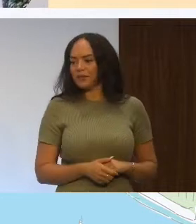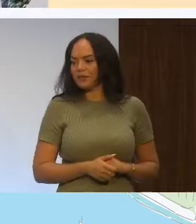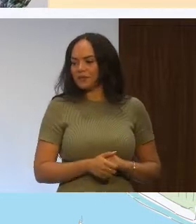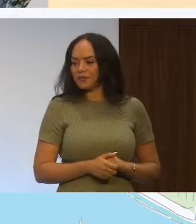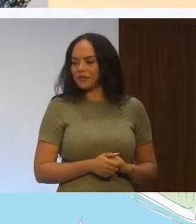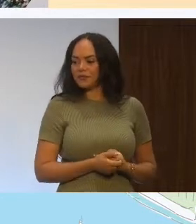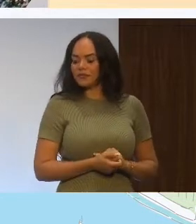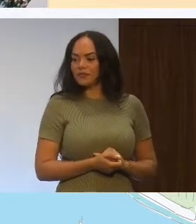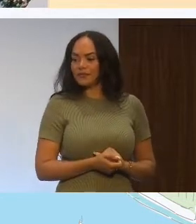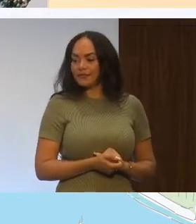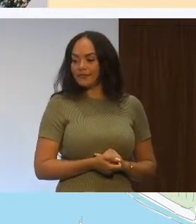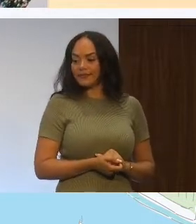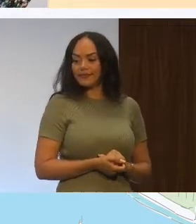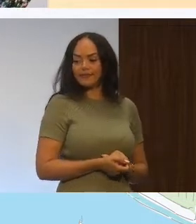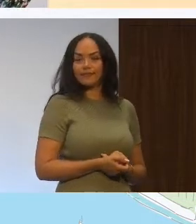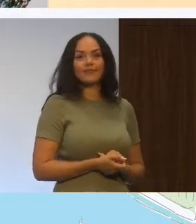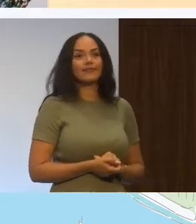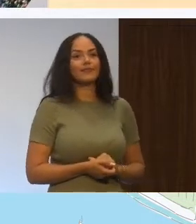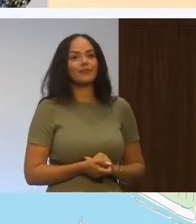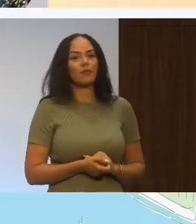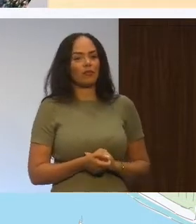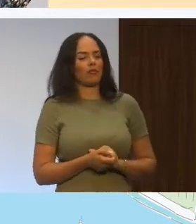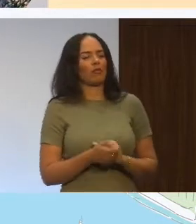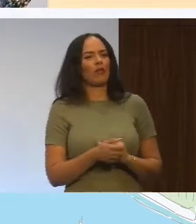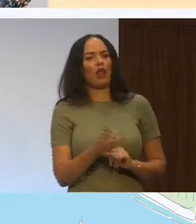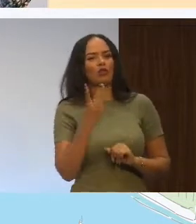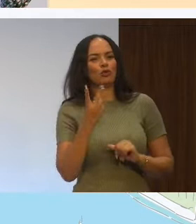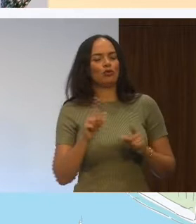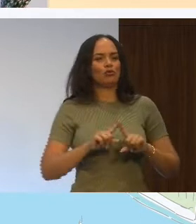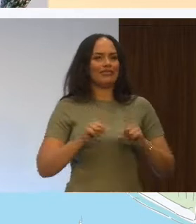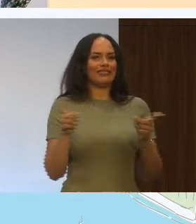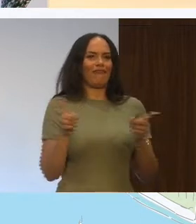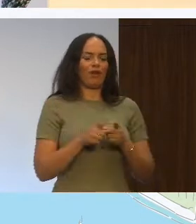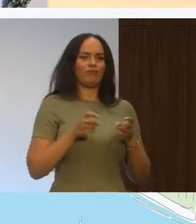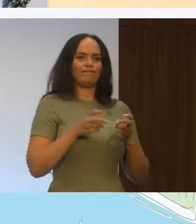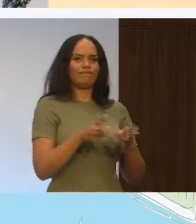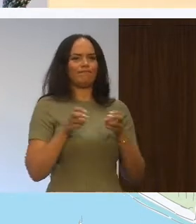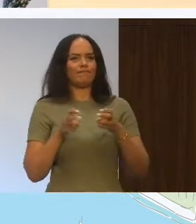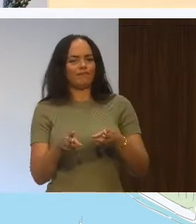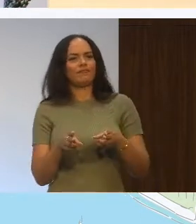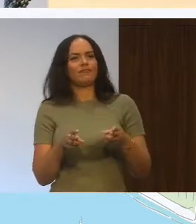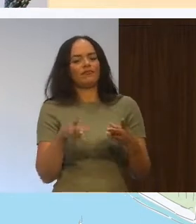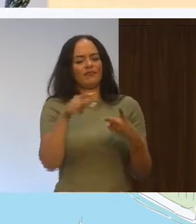So I'm going to focus on each of the two phases on both ends of the headache phase in a little bit more detail.